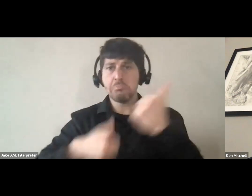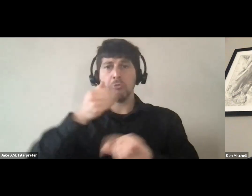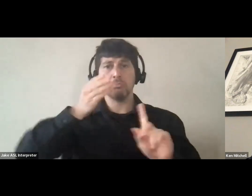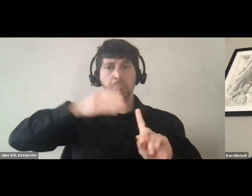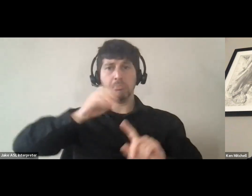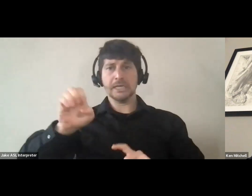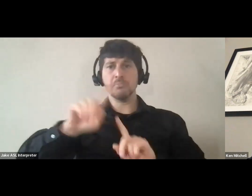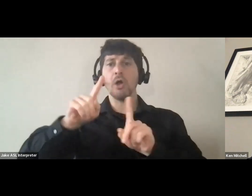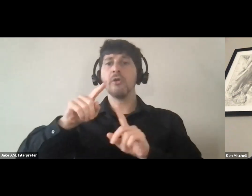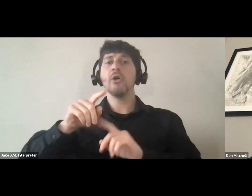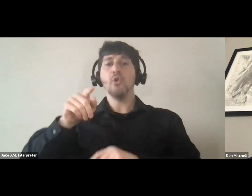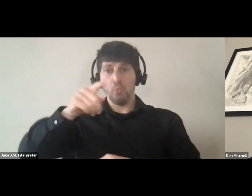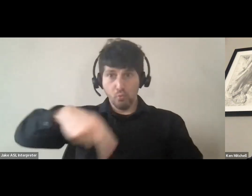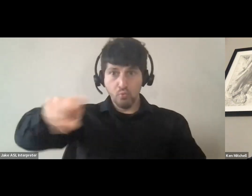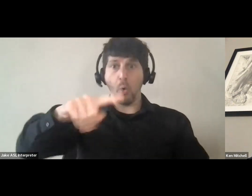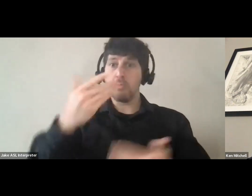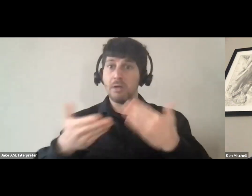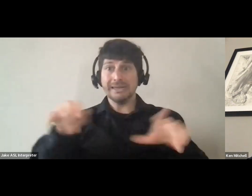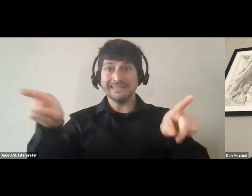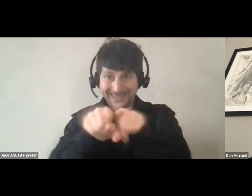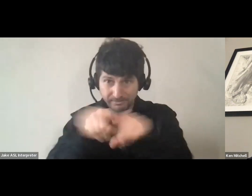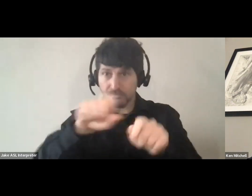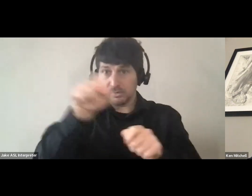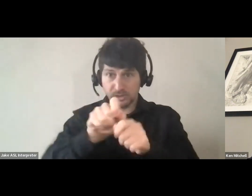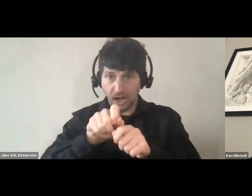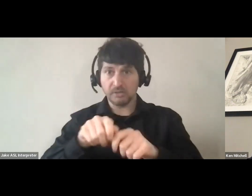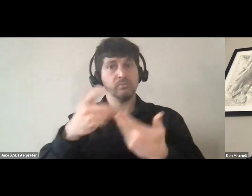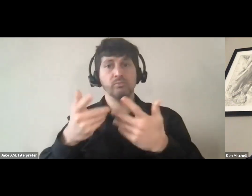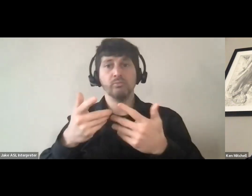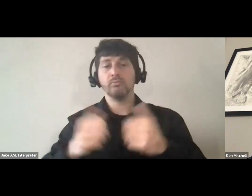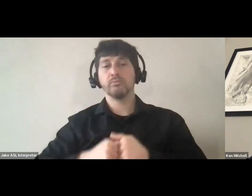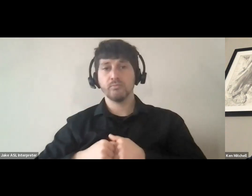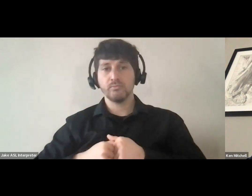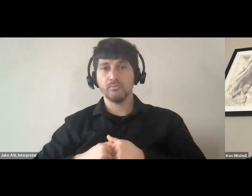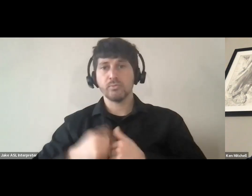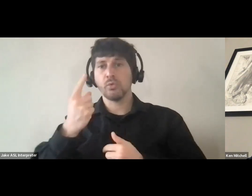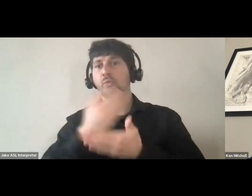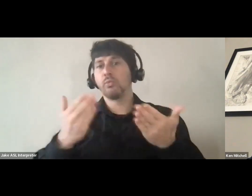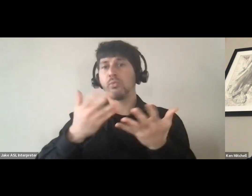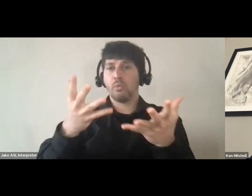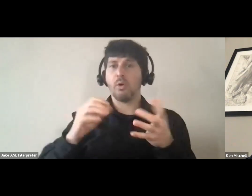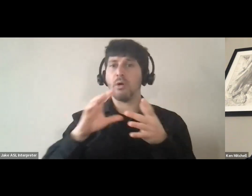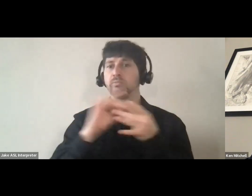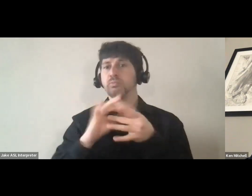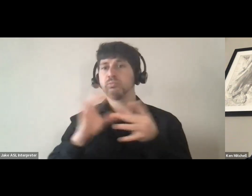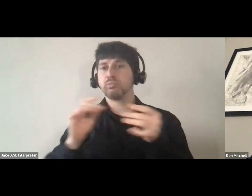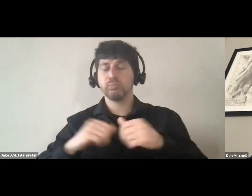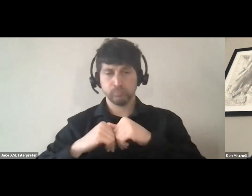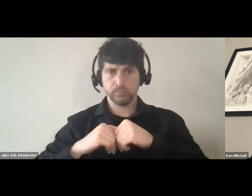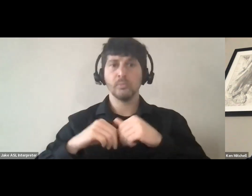And that might be happening throughout the United States. I haven't been everywhere in the United States, mostly the east coast.